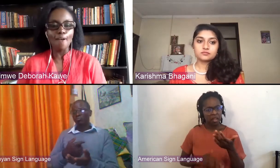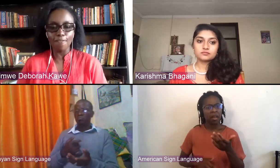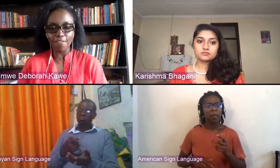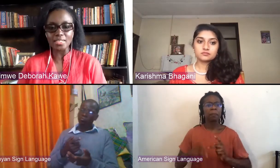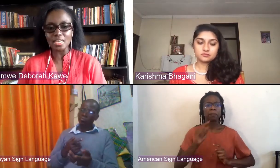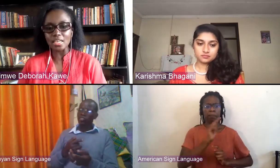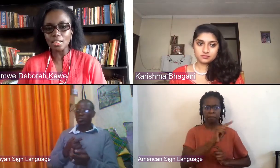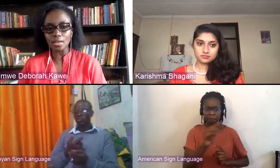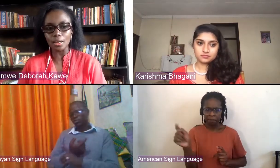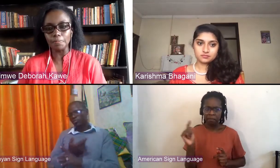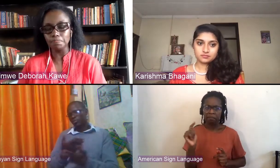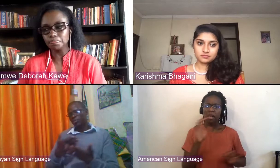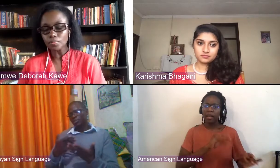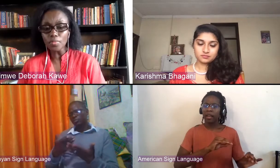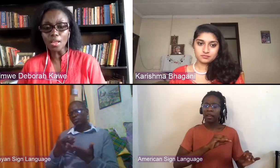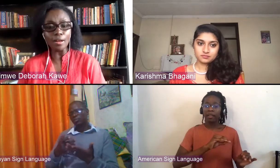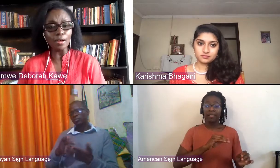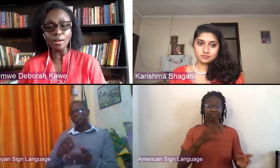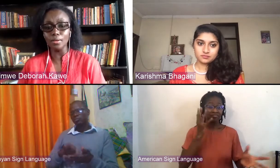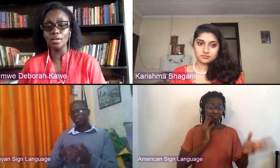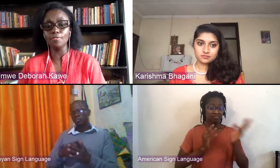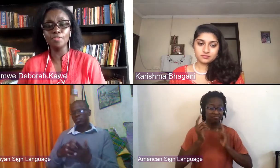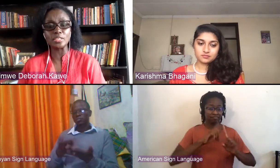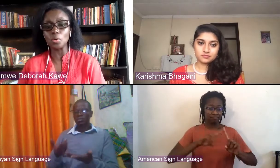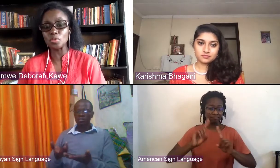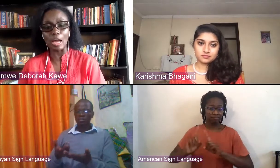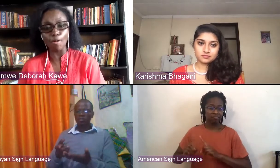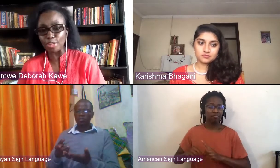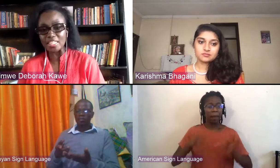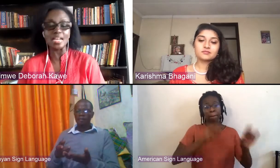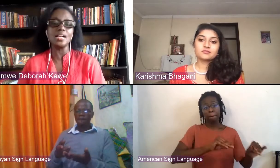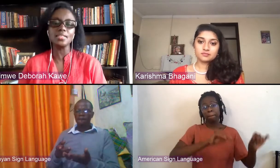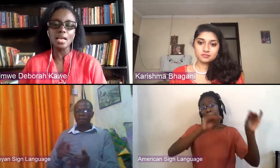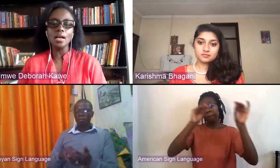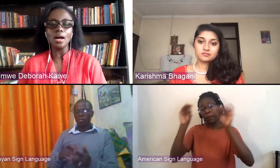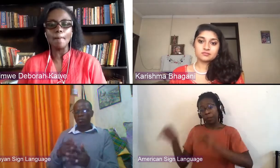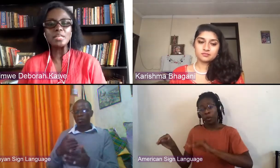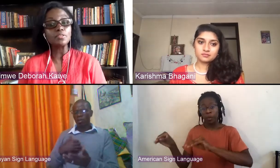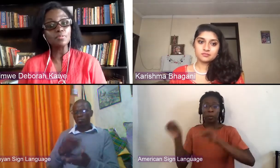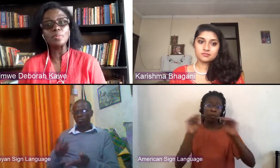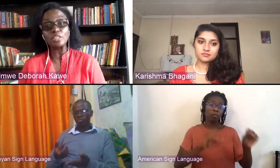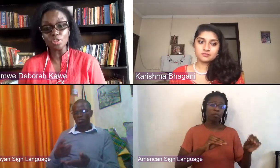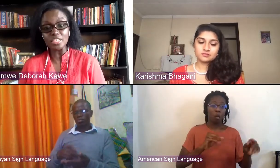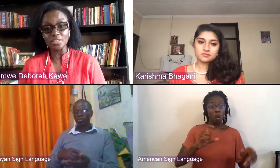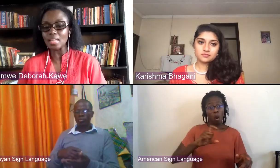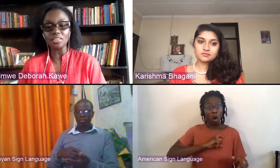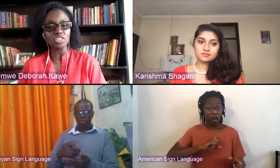facing visa concealer officers, but the majority of the actors